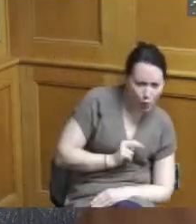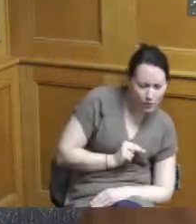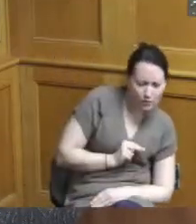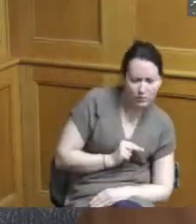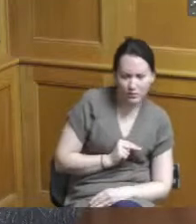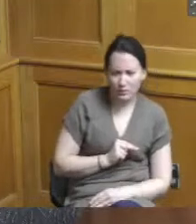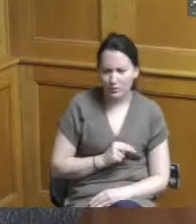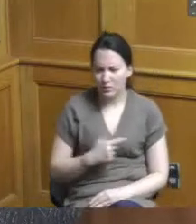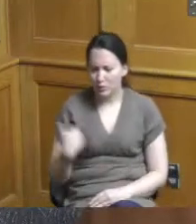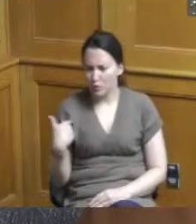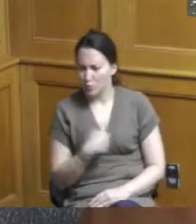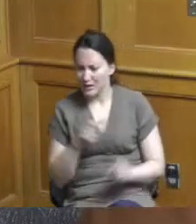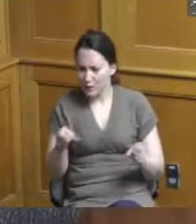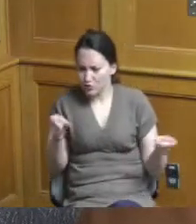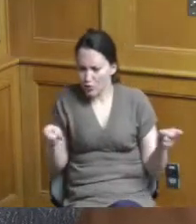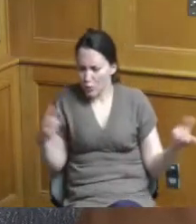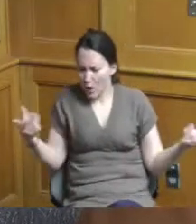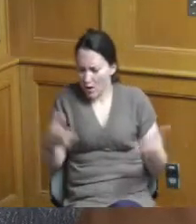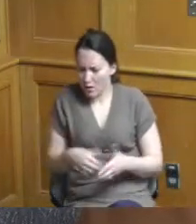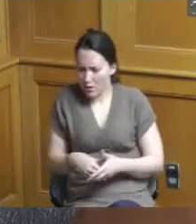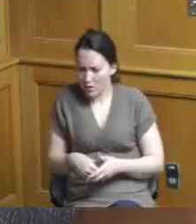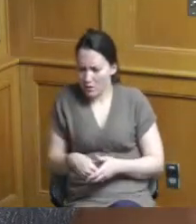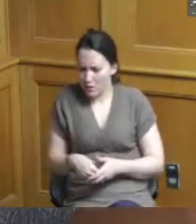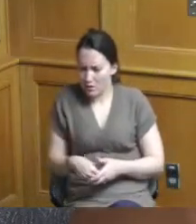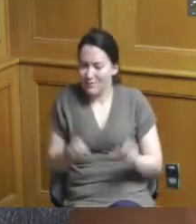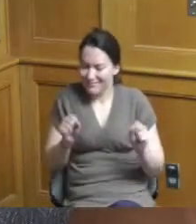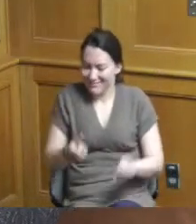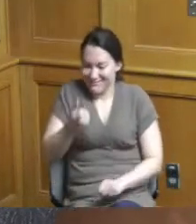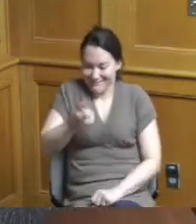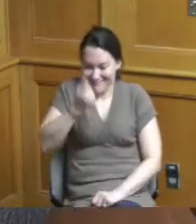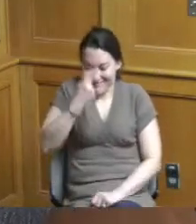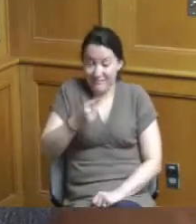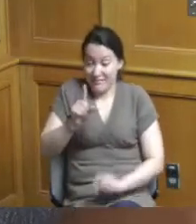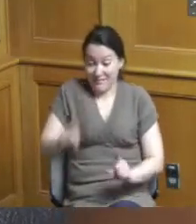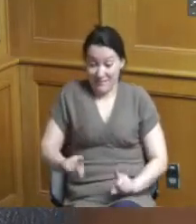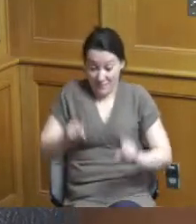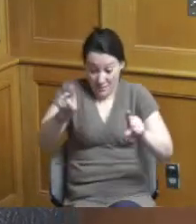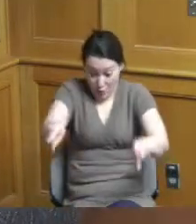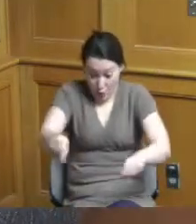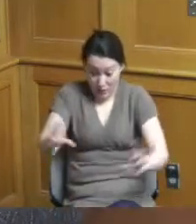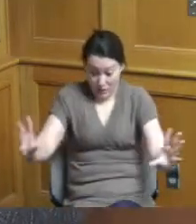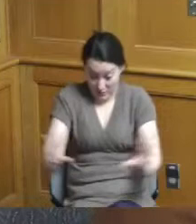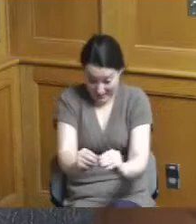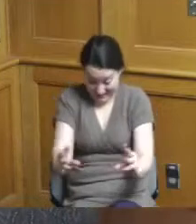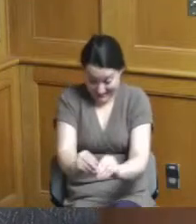we have authority on and be able to understand that when you go to the table that we're going